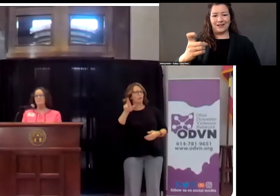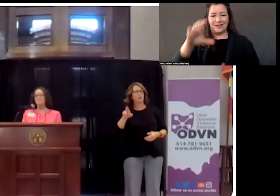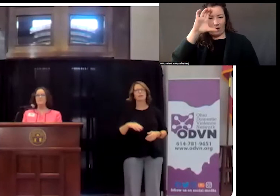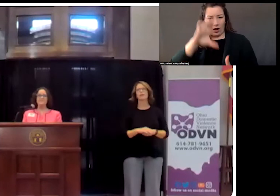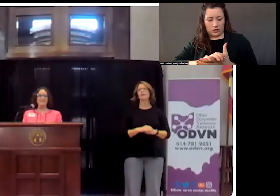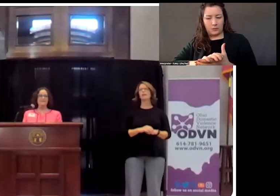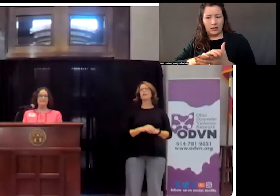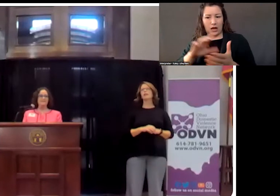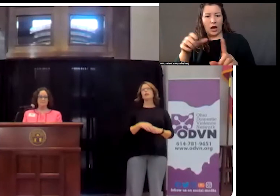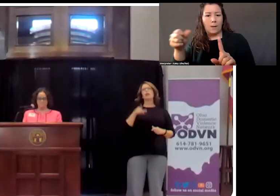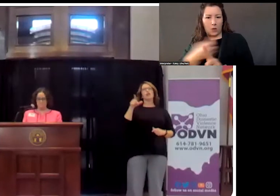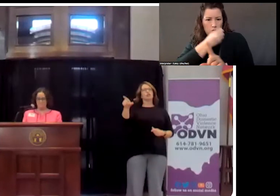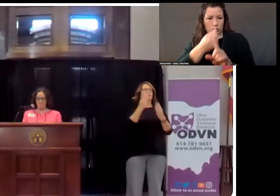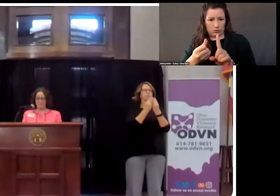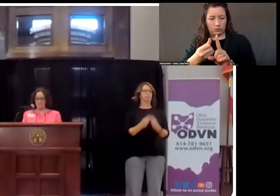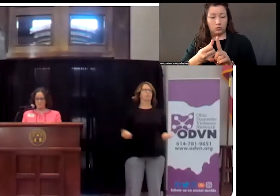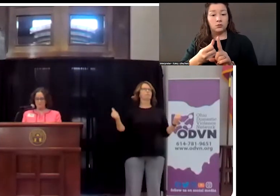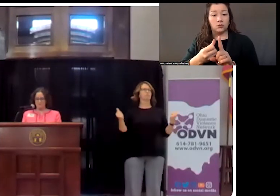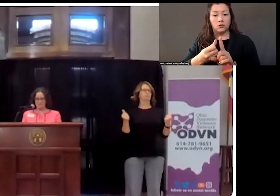Bridget settled the suit more than two years later